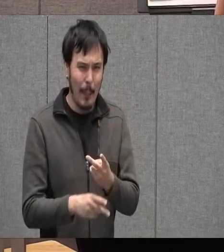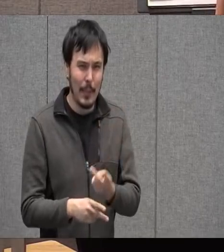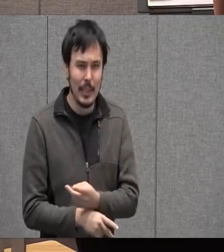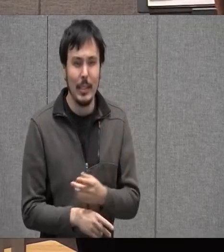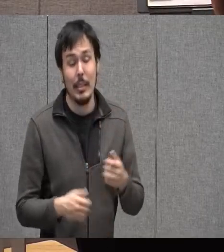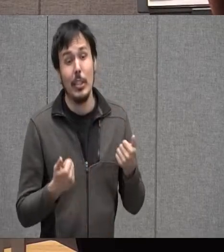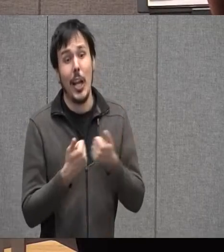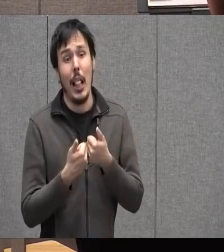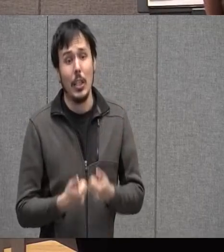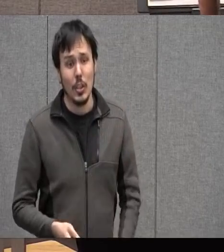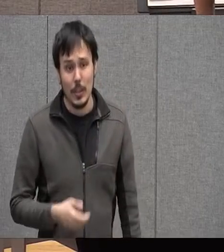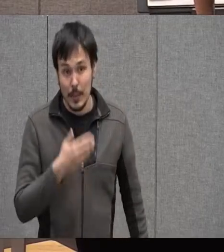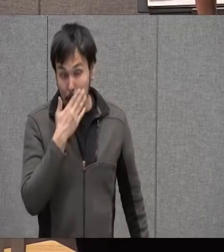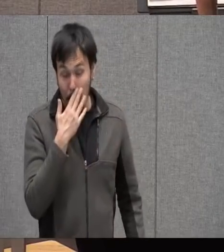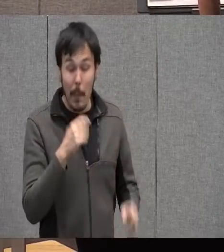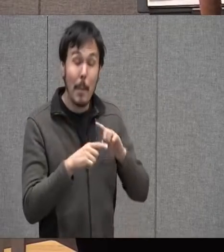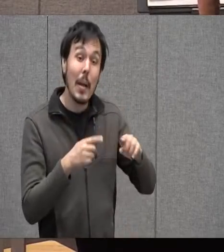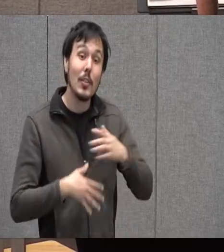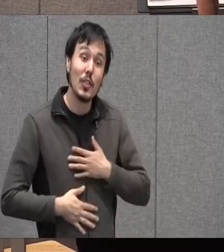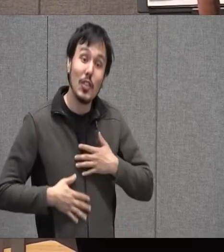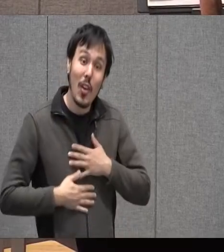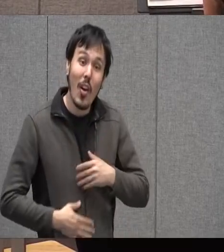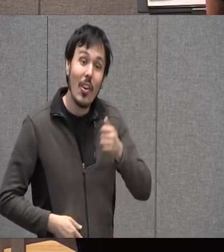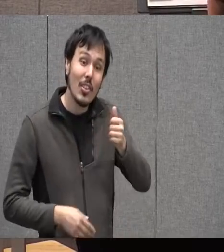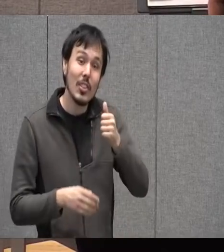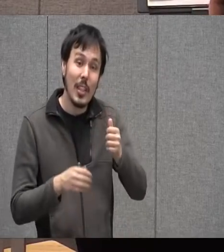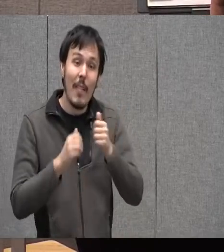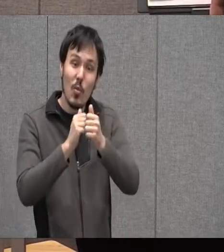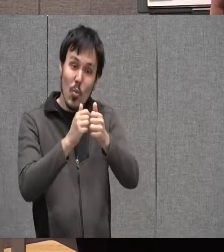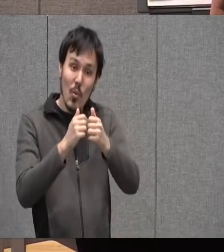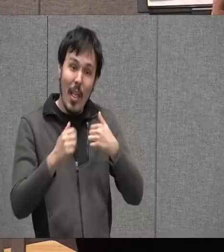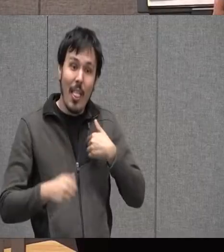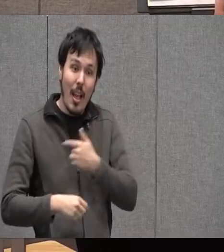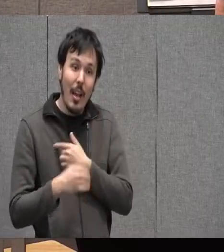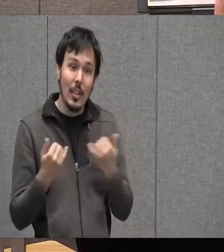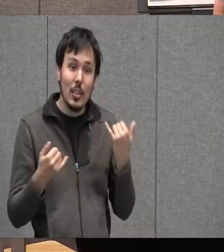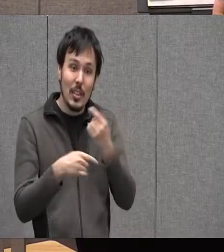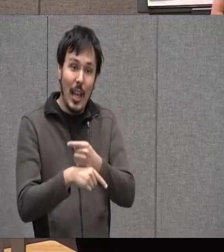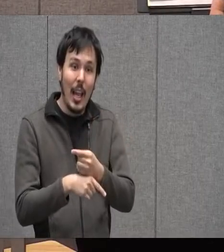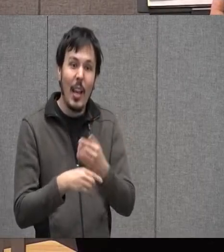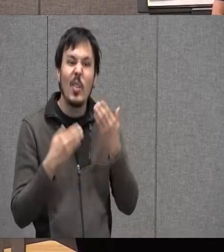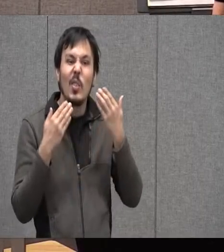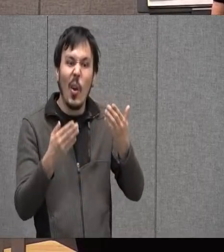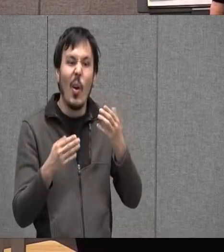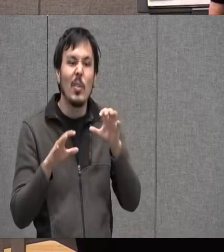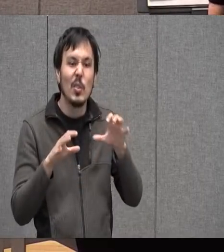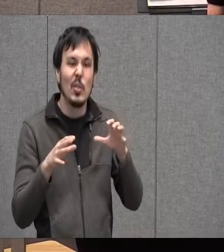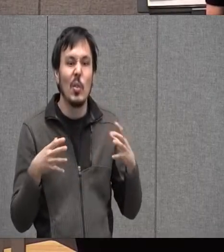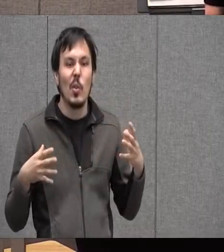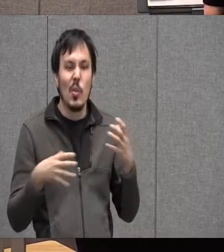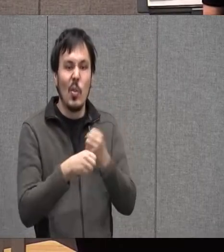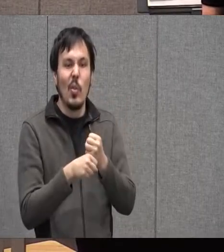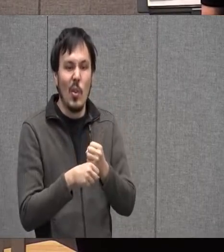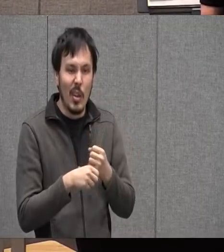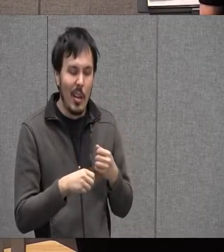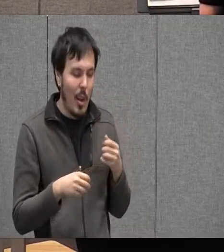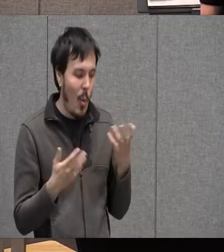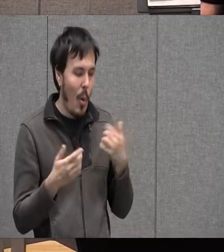But we really have enjoyed having you today. Let's go ahead and just do a quick recap of everything that we've had.